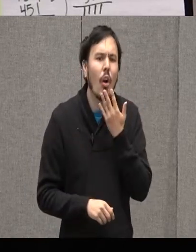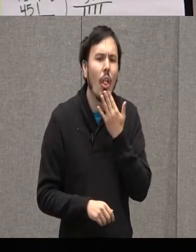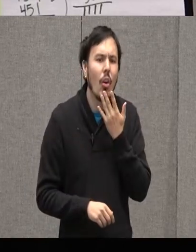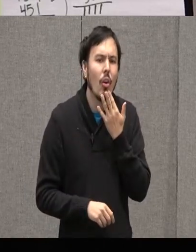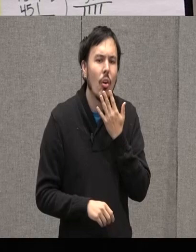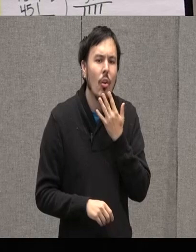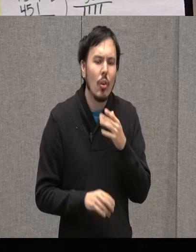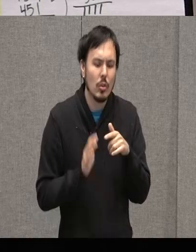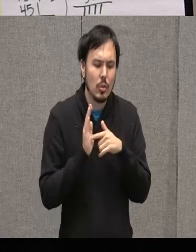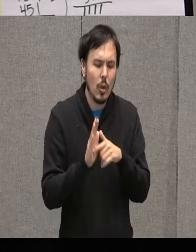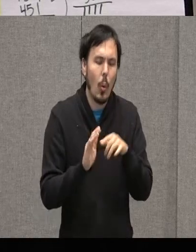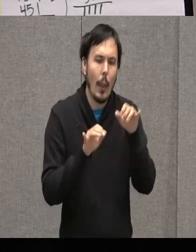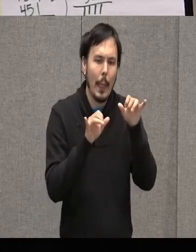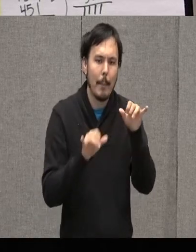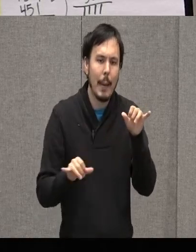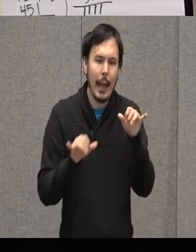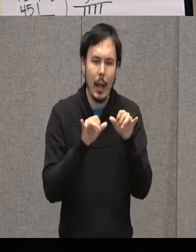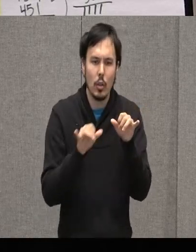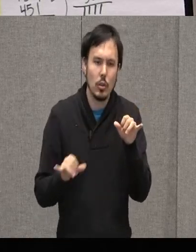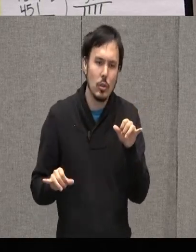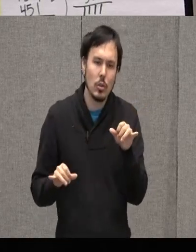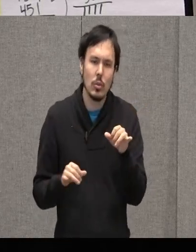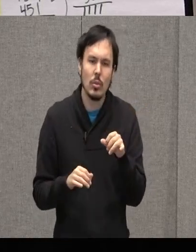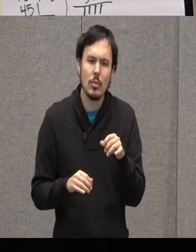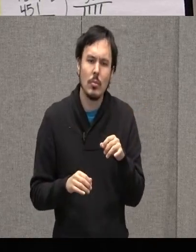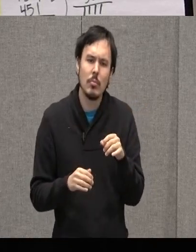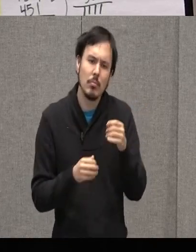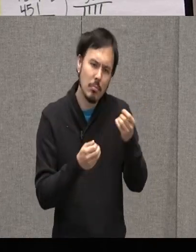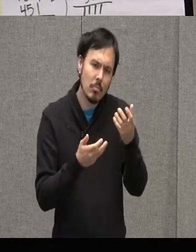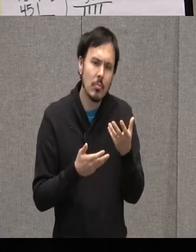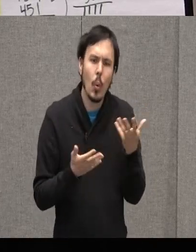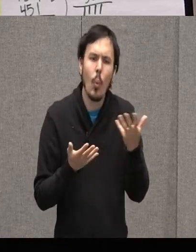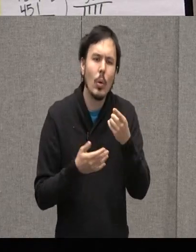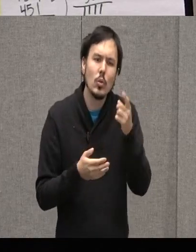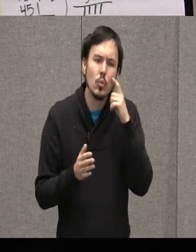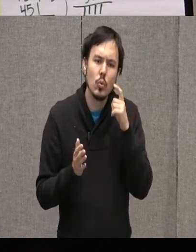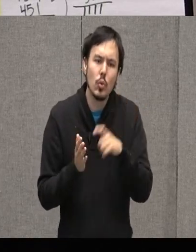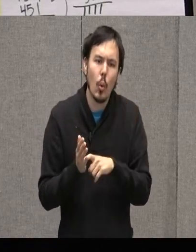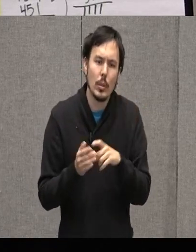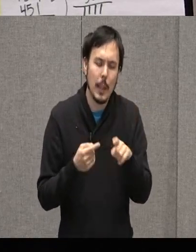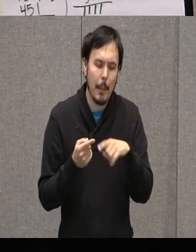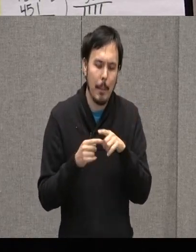and see what you notice about the pattern that shows up. And if a pattern can lead you to make